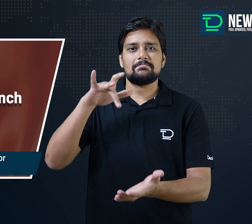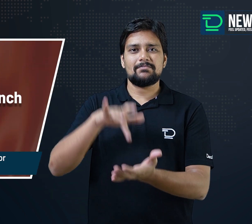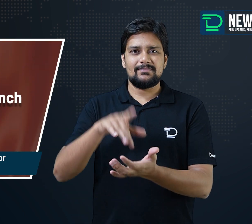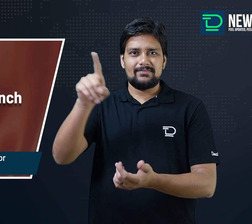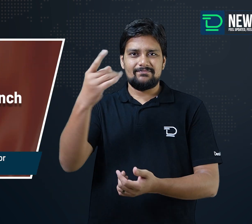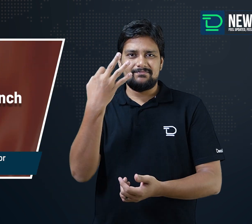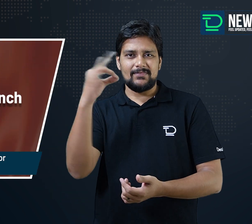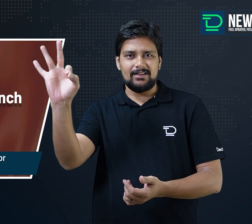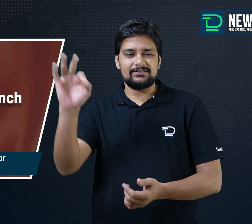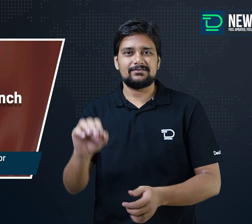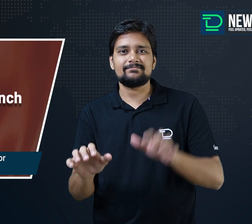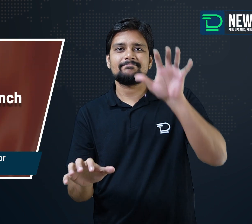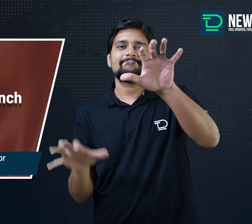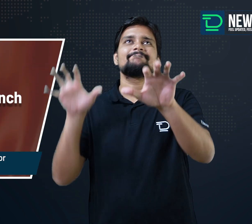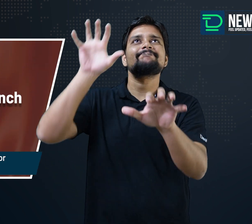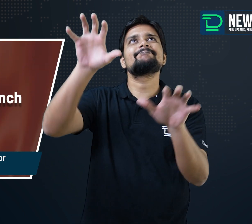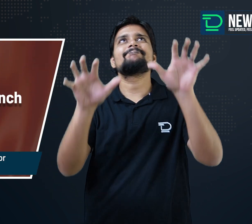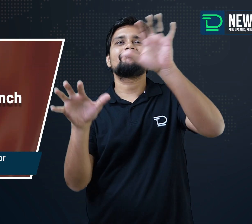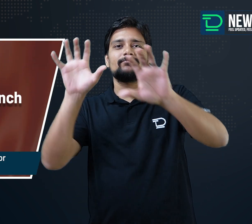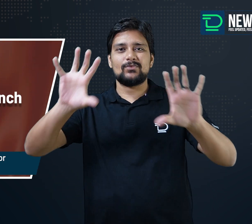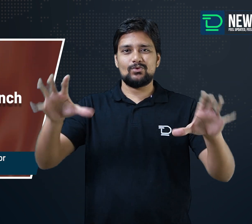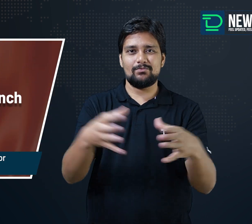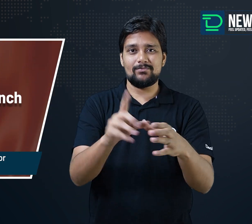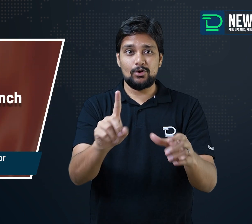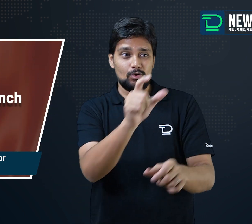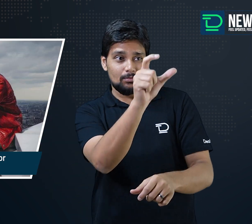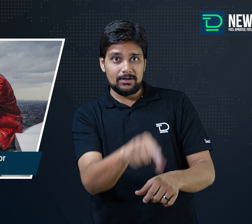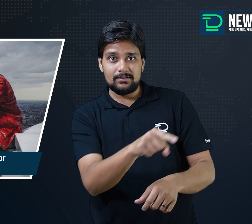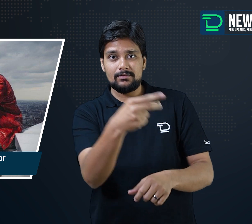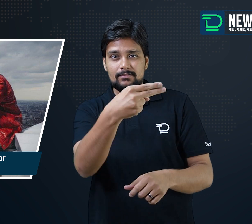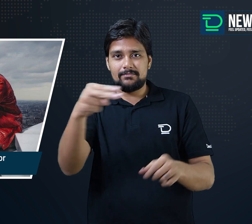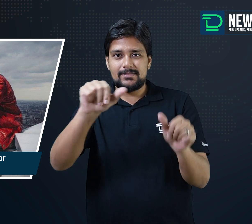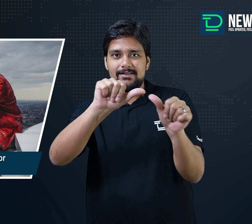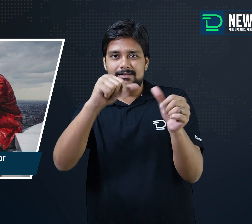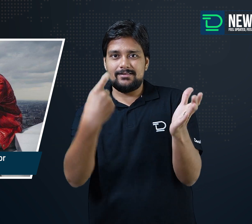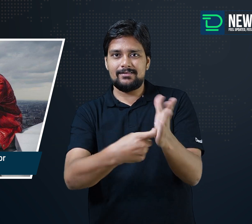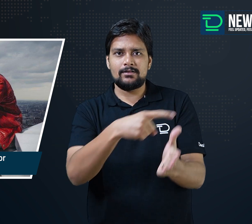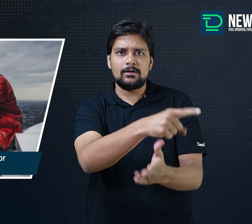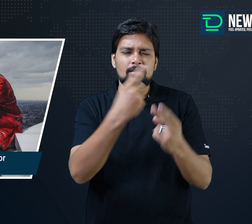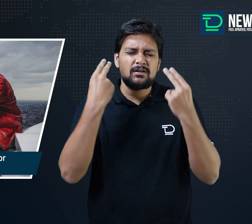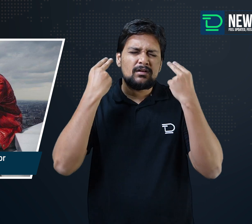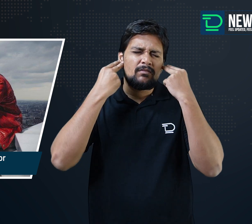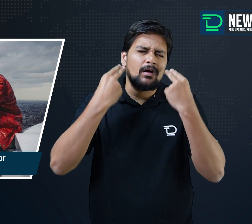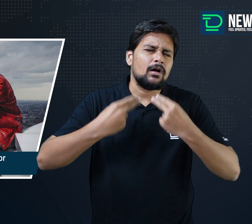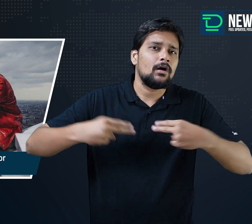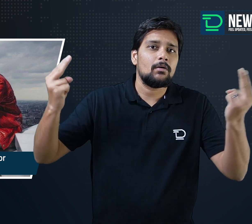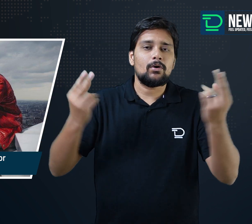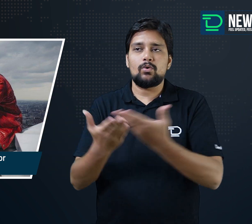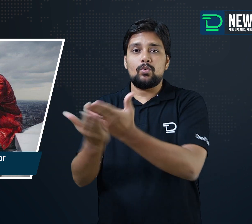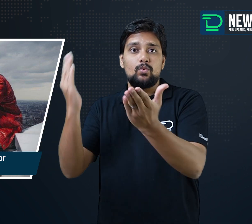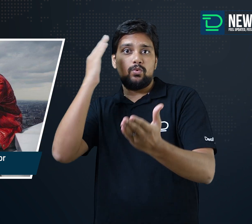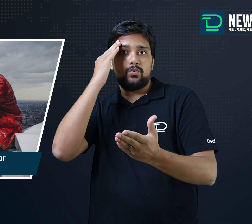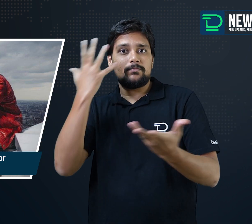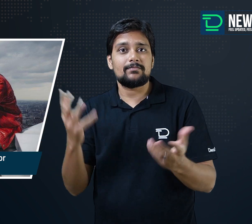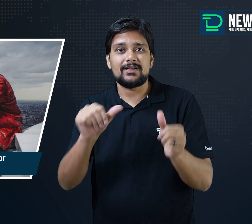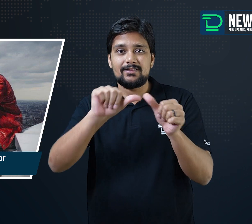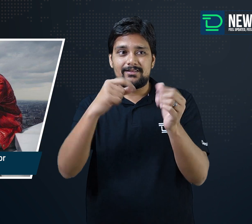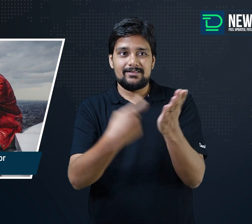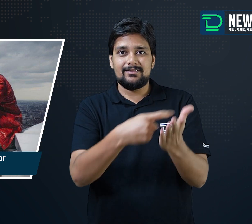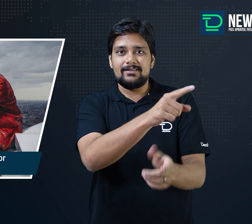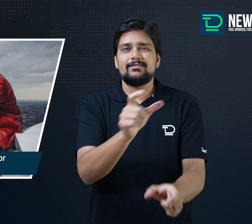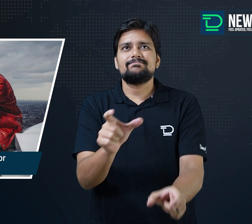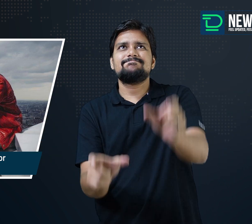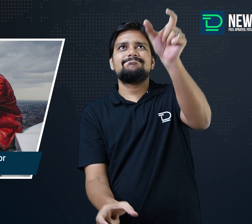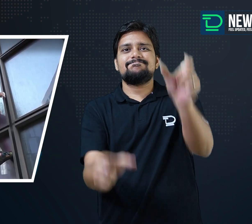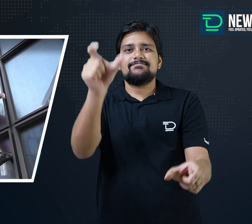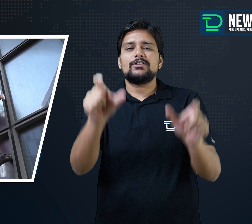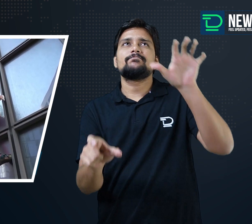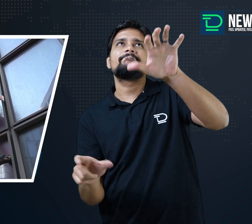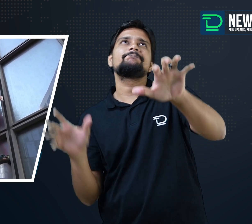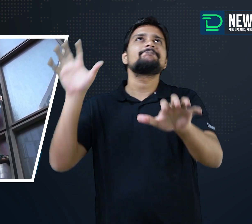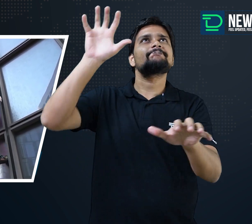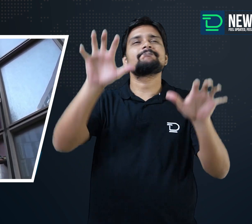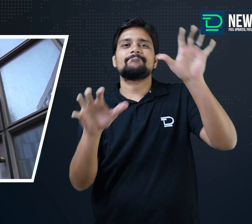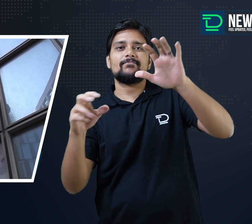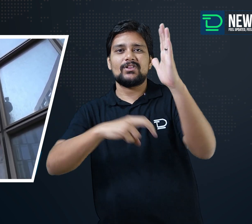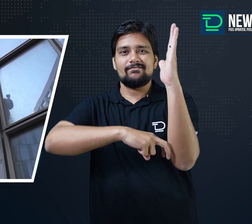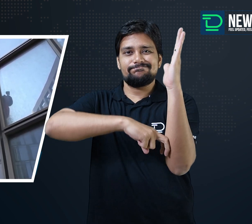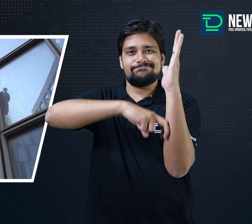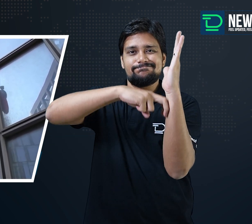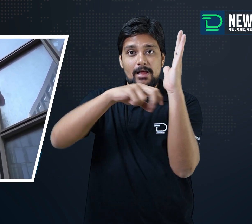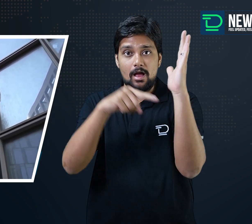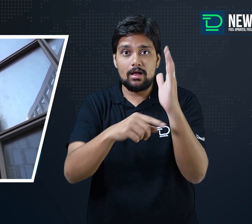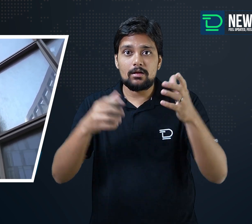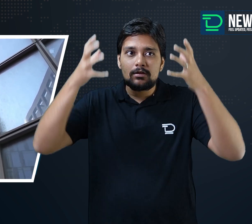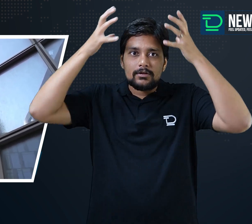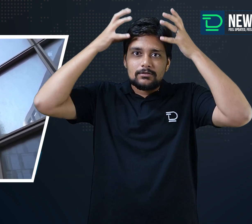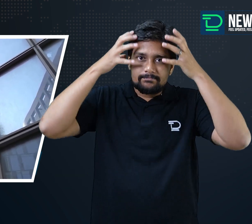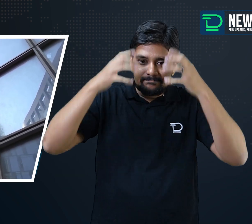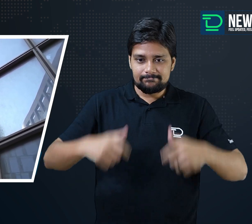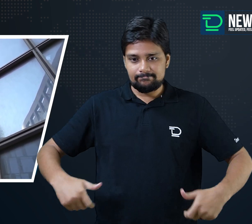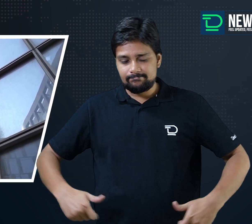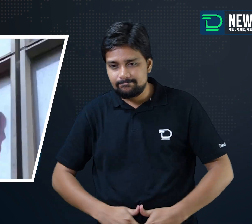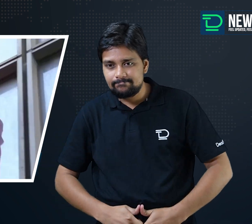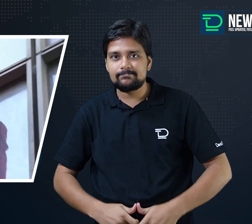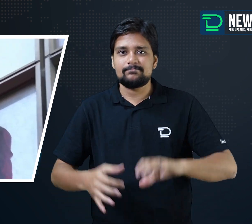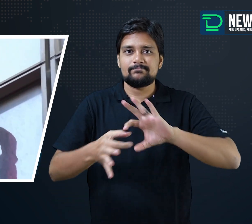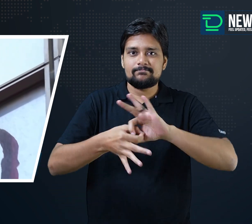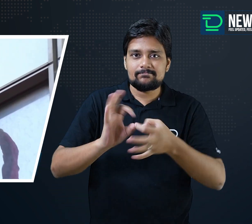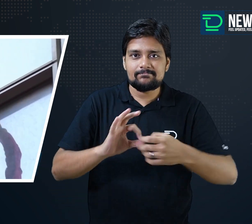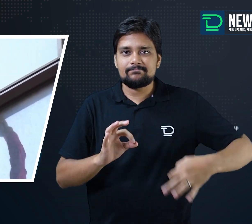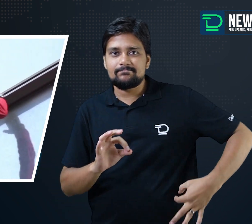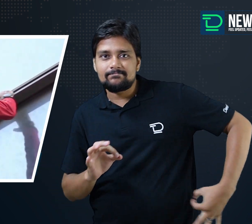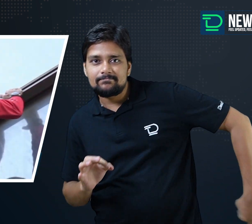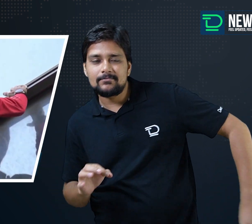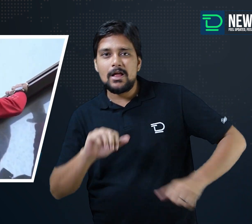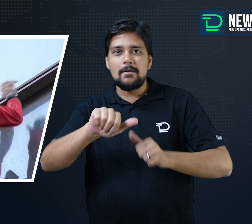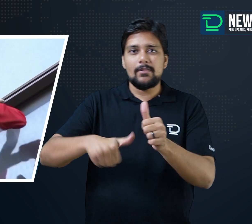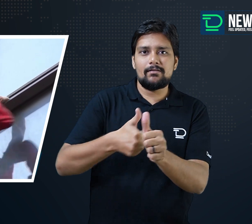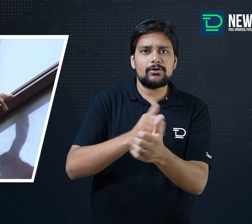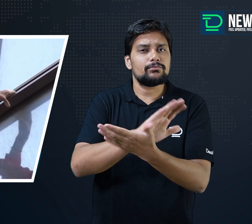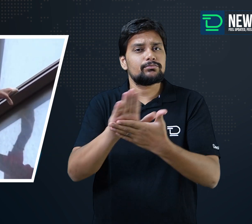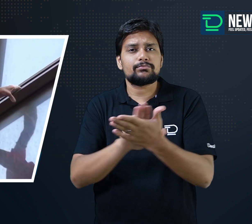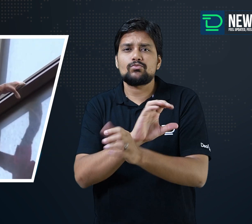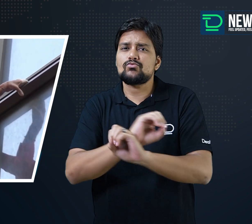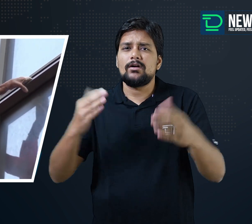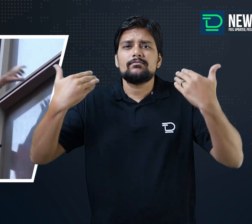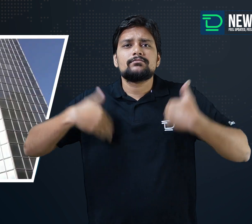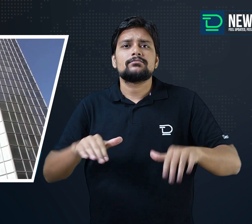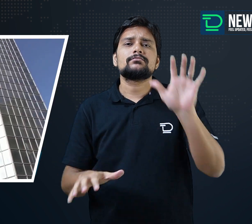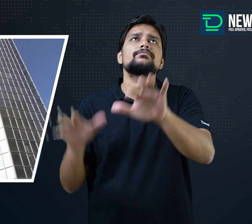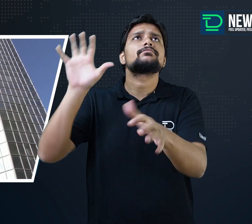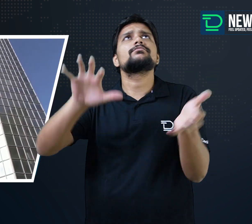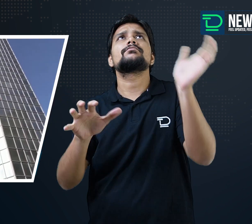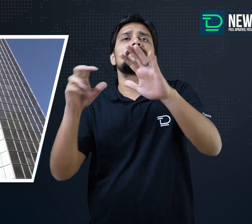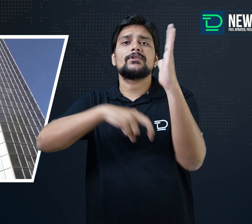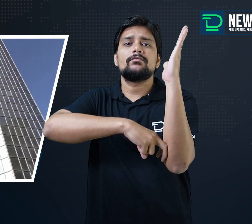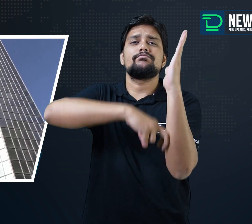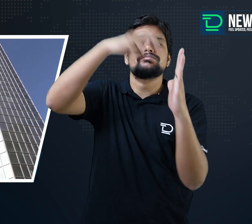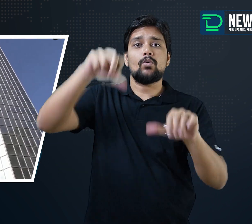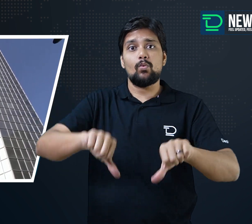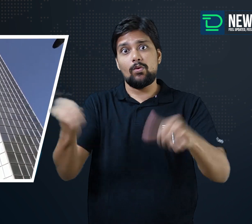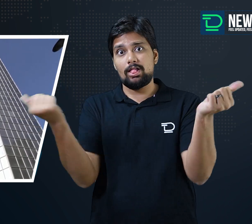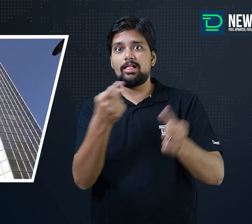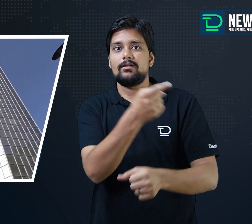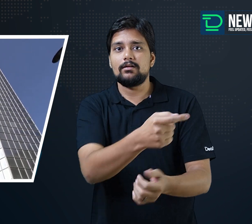Alain Robert from France is famous for climbing tall buildings without any safety equipment.